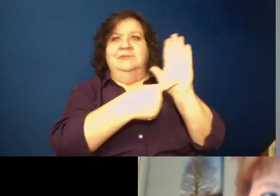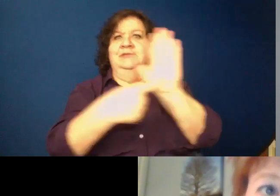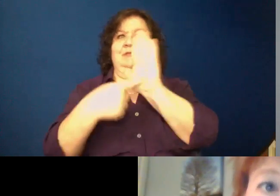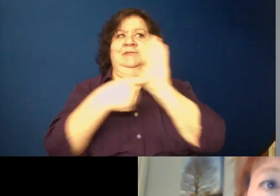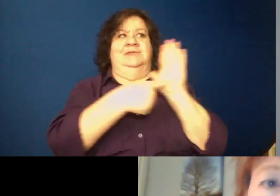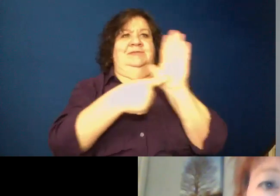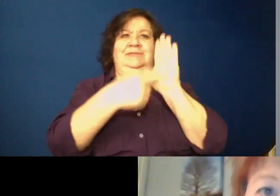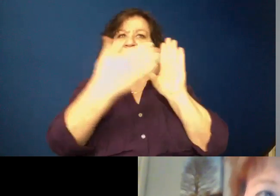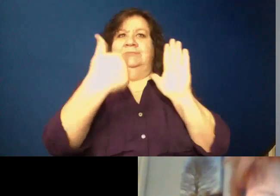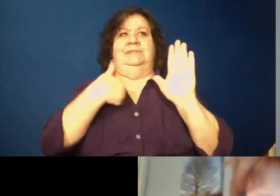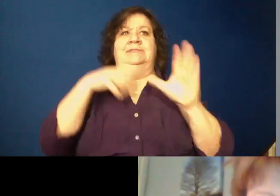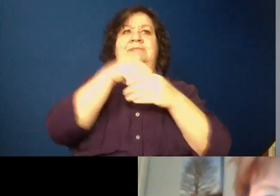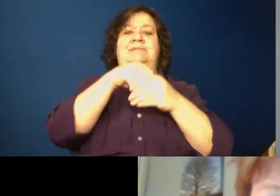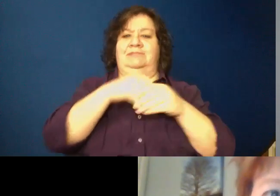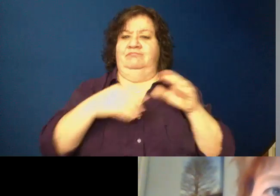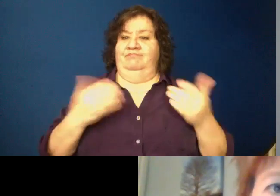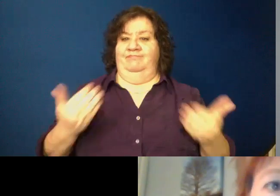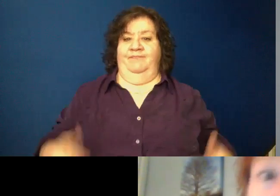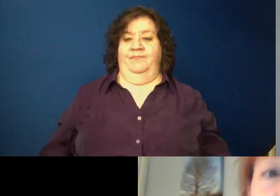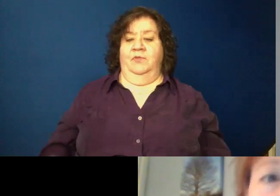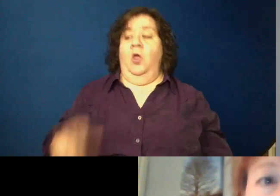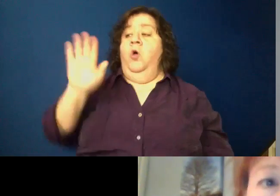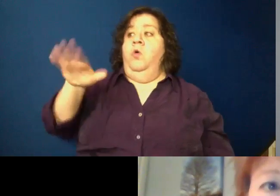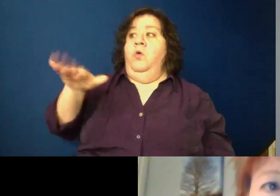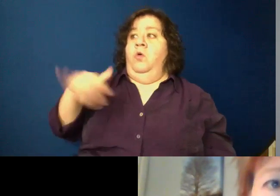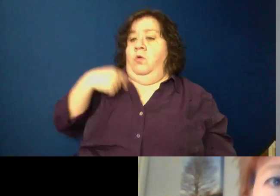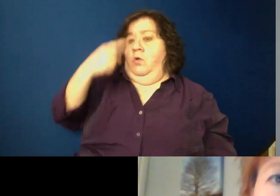had a conference this morning here in europe the european day of persons with disabilities and we